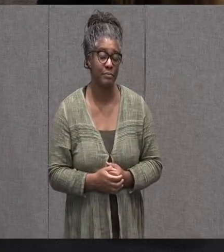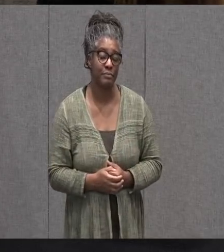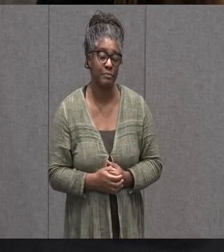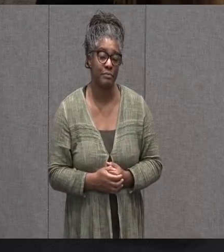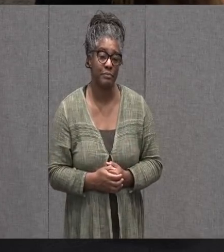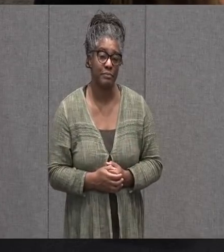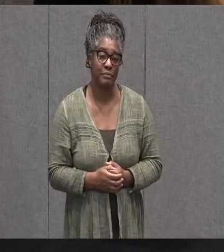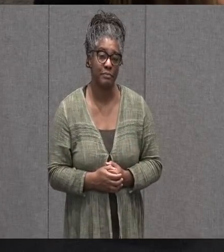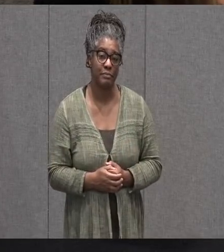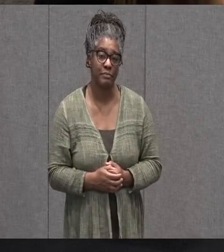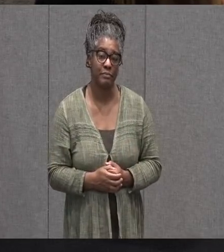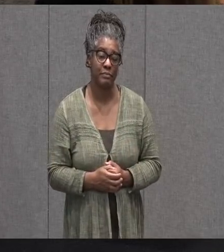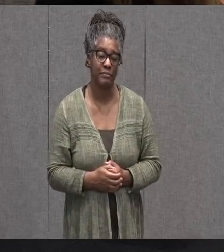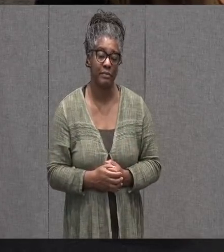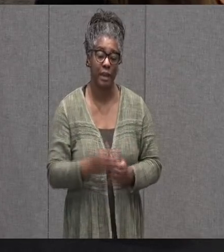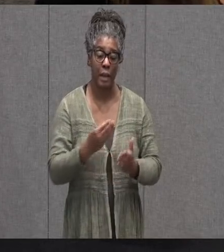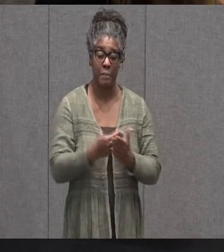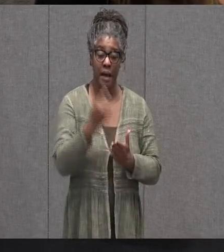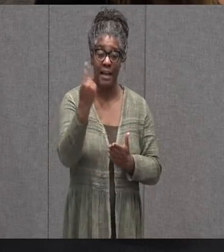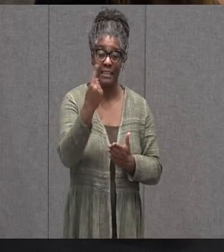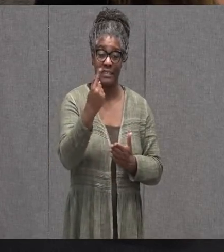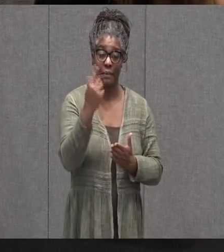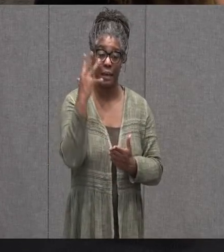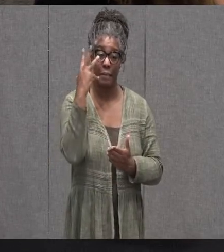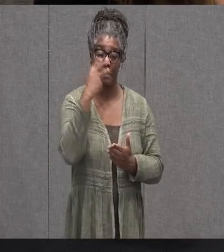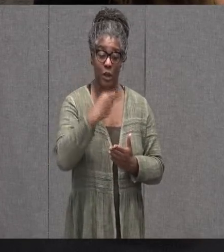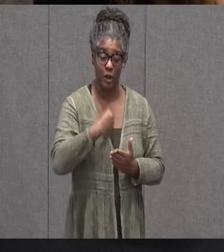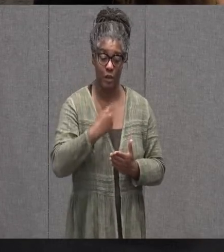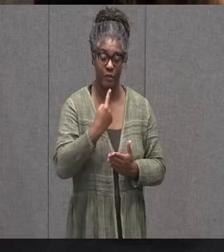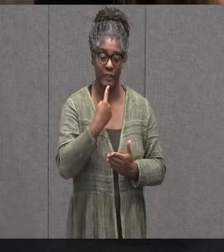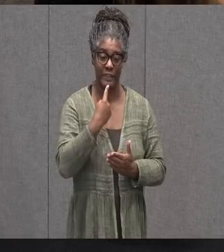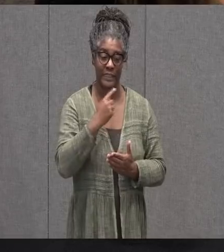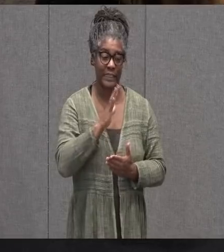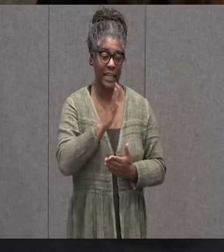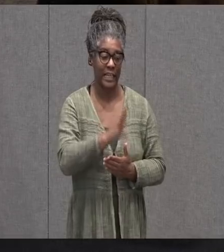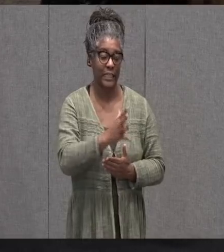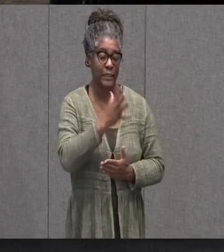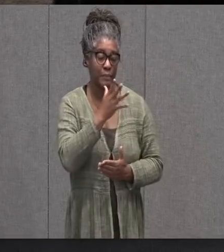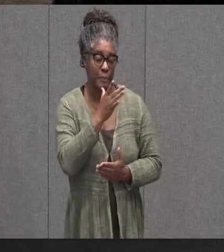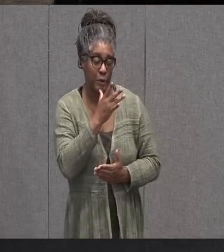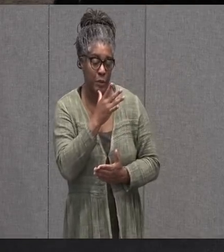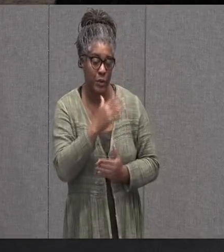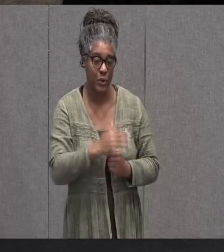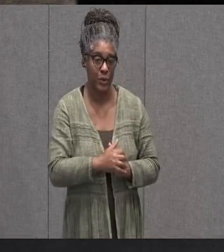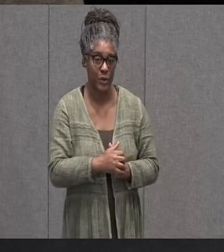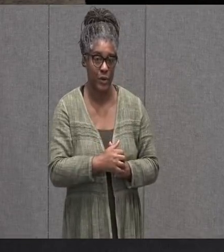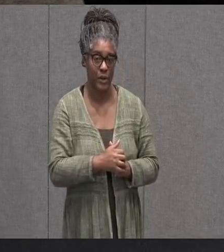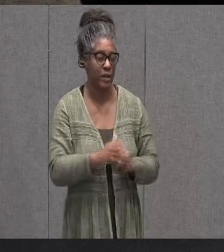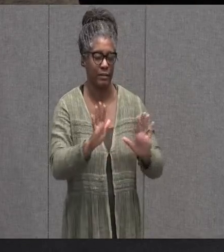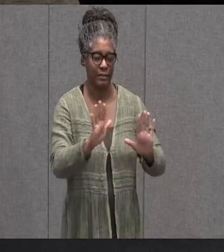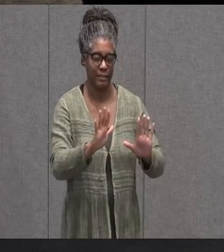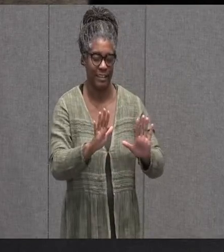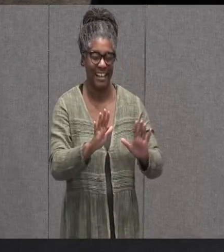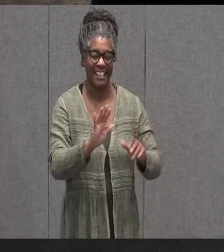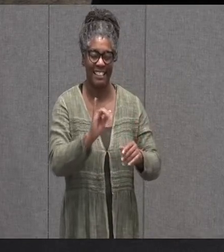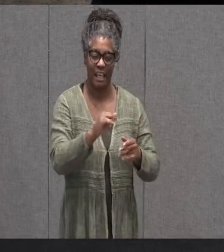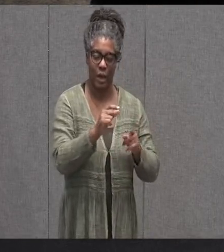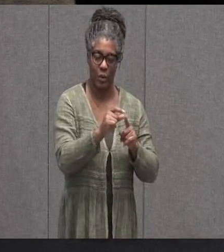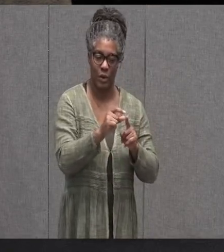"Buy something beautiful," said his mother. My apologies, that word actually says mom.